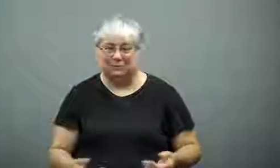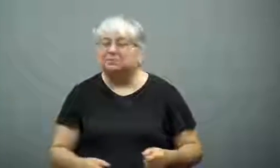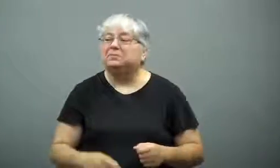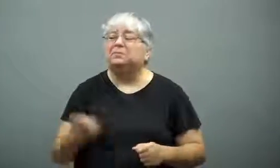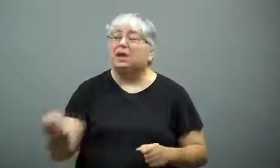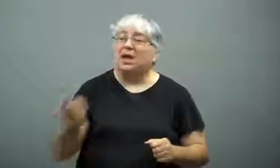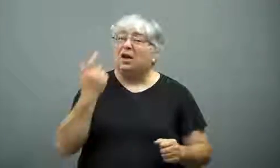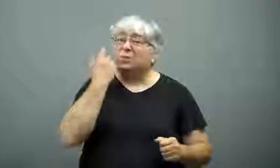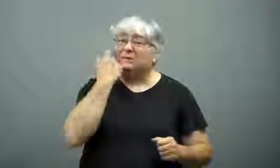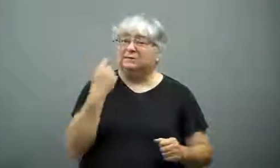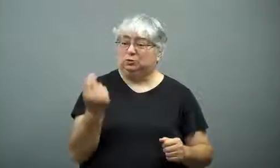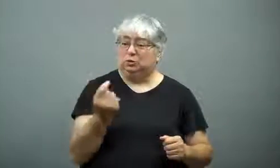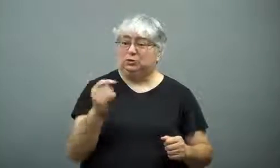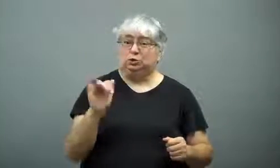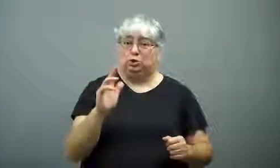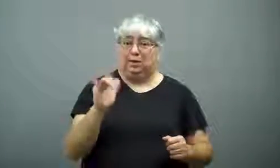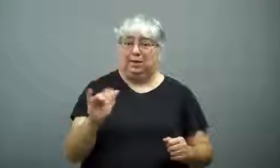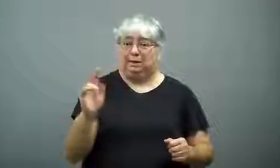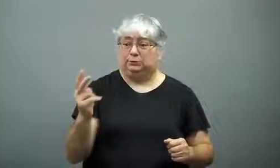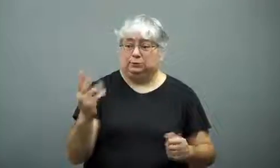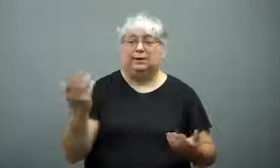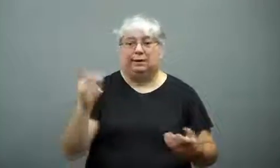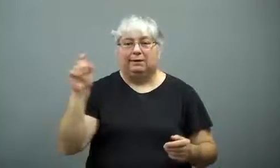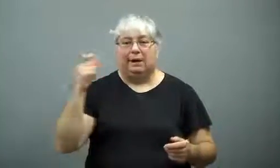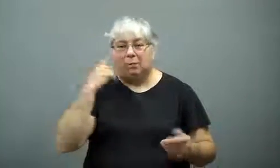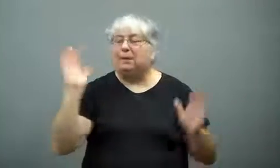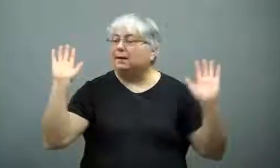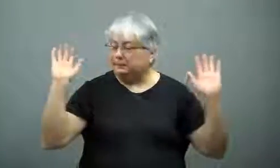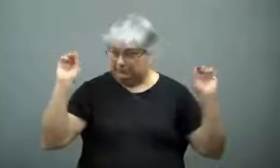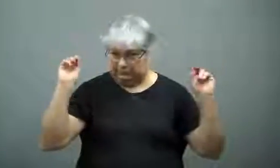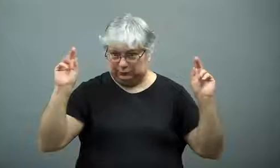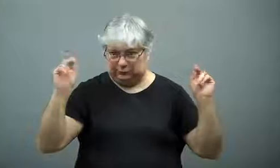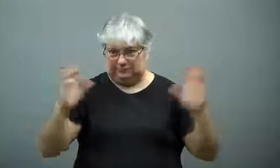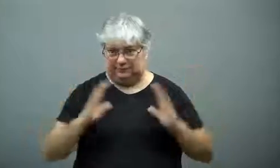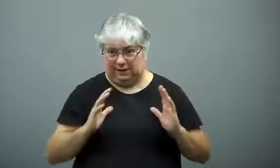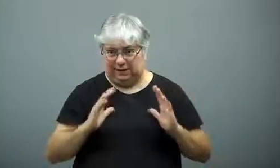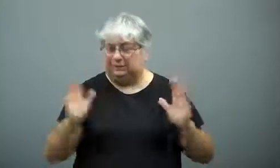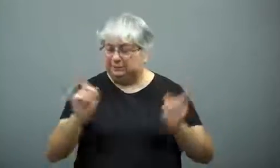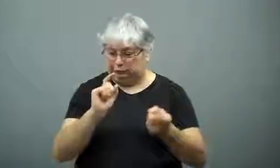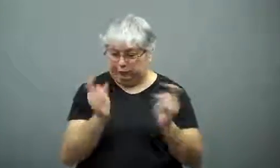On Tuesday July 3, the government made a concession in this area,